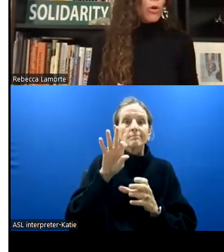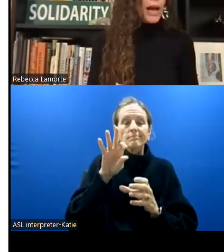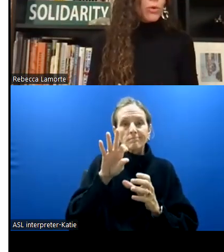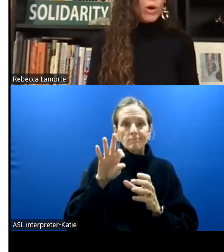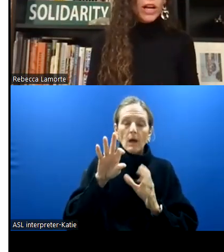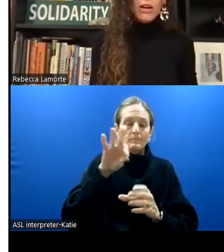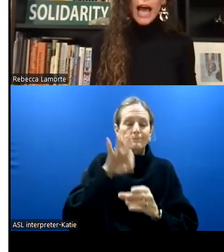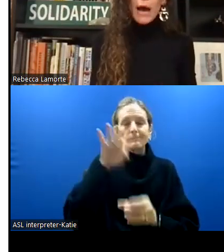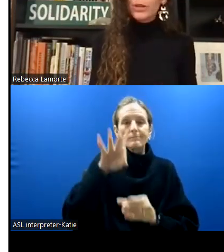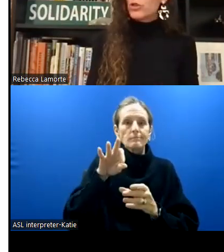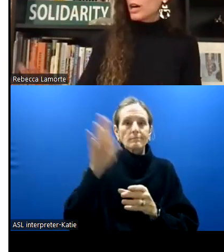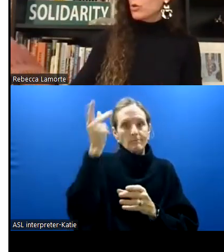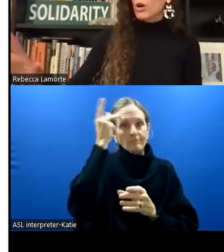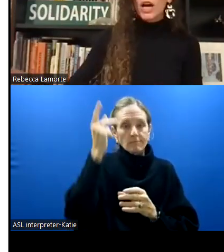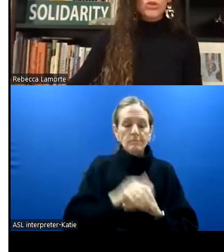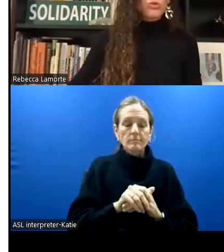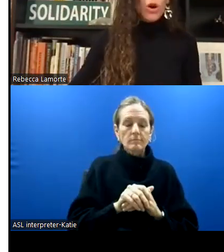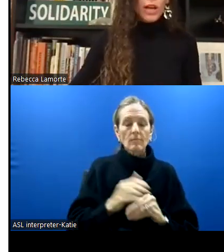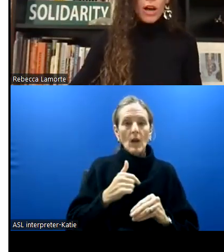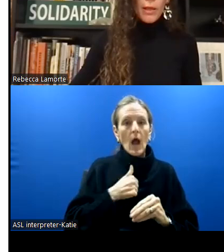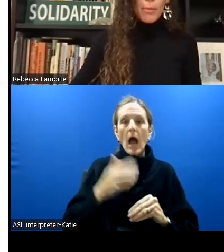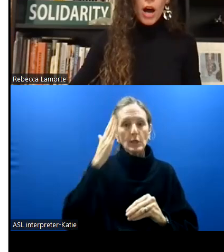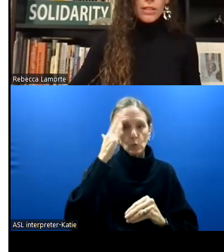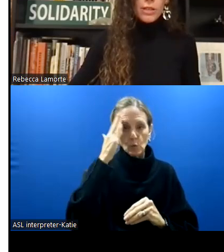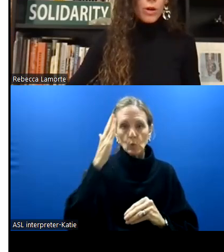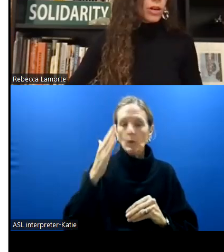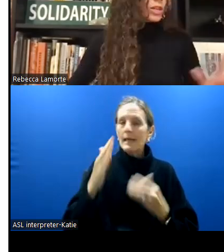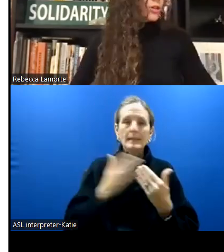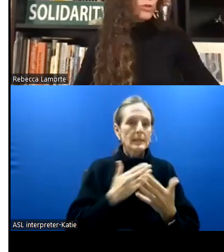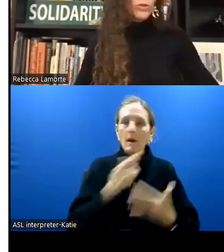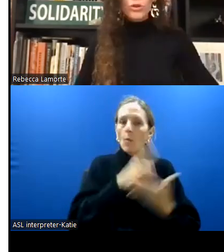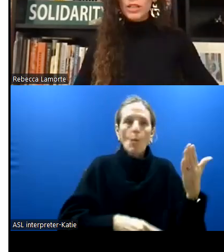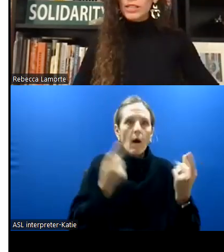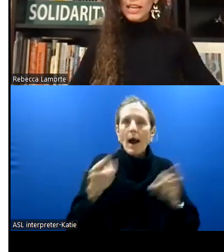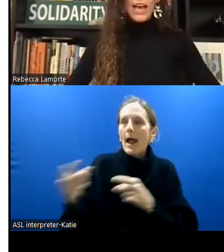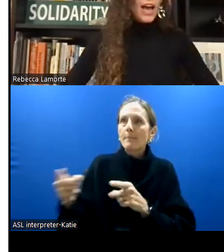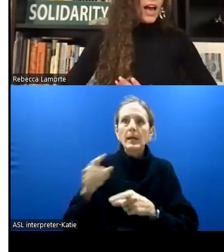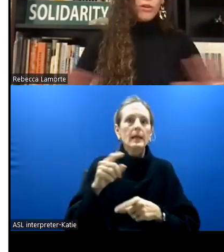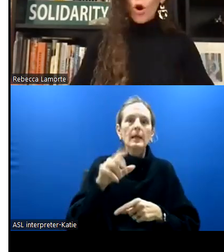No matter what else happened, no matter what else was going on in the policy world in New York City,